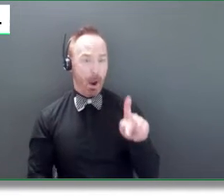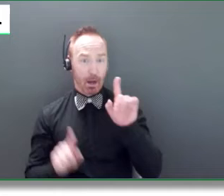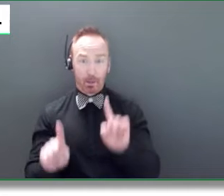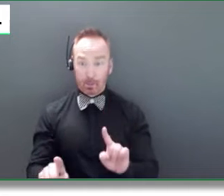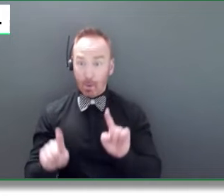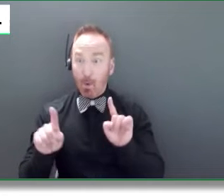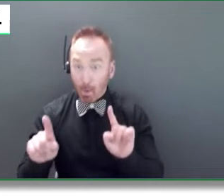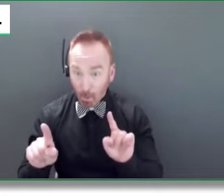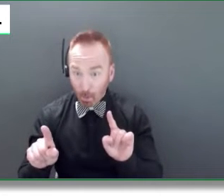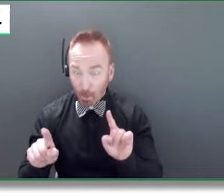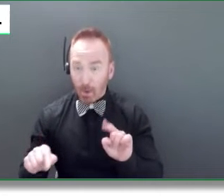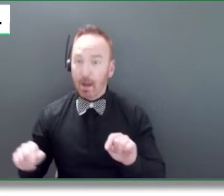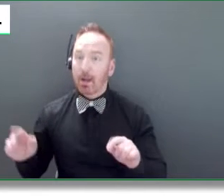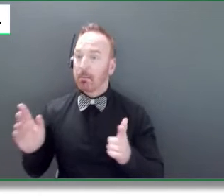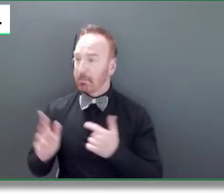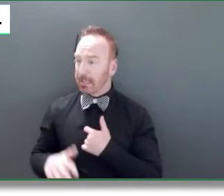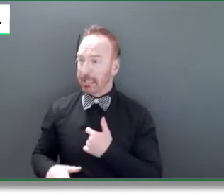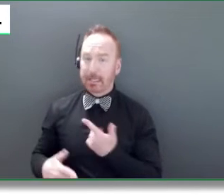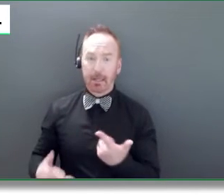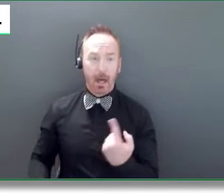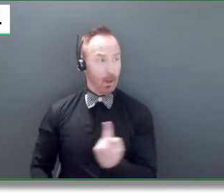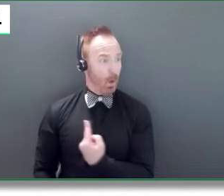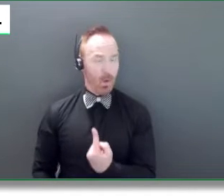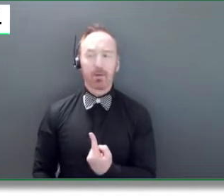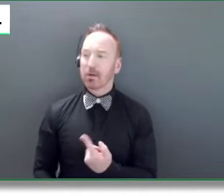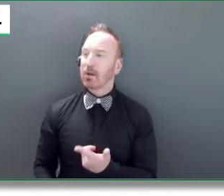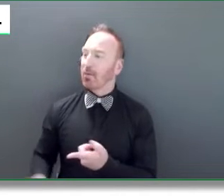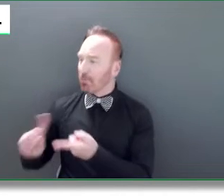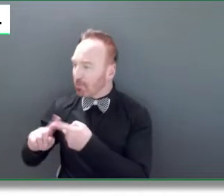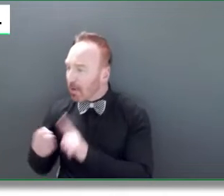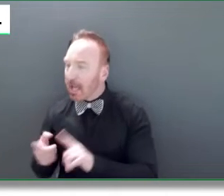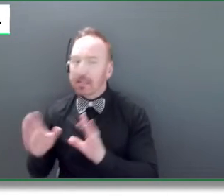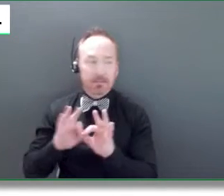friends and families and so we need to find ways of allowing